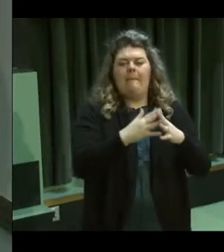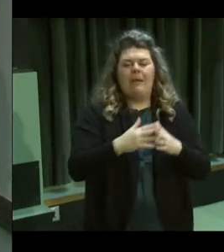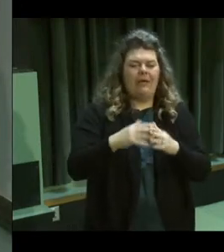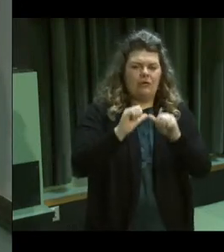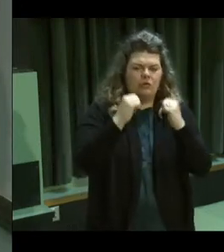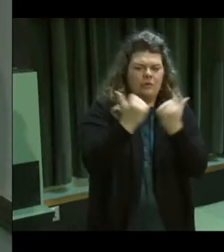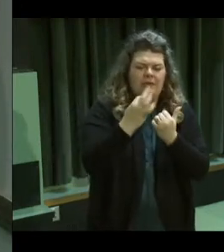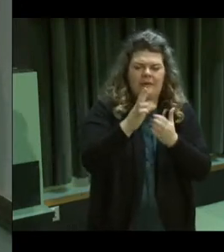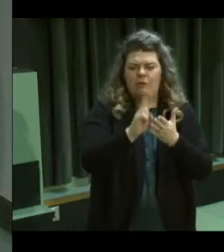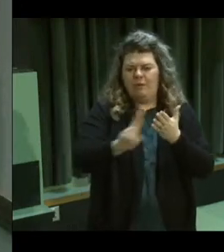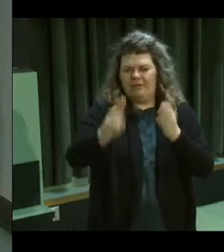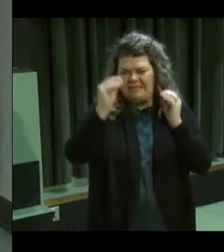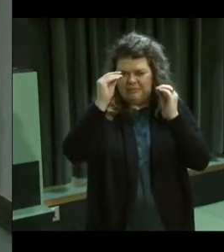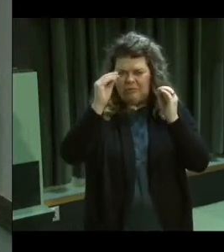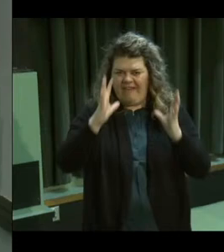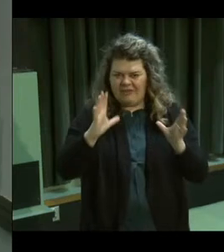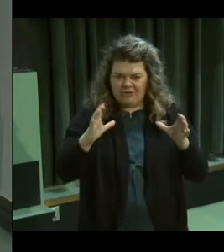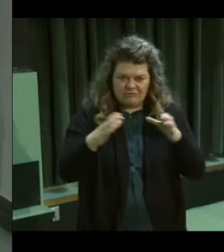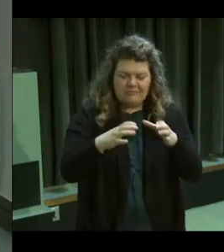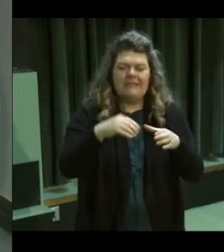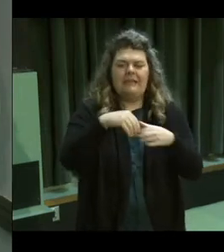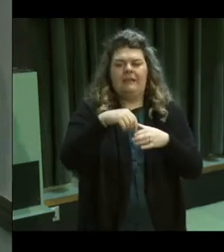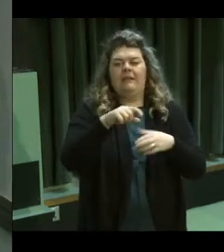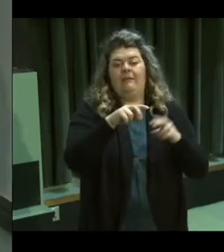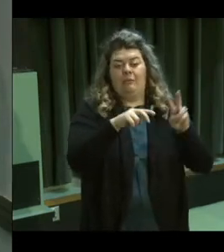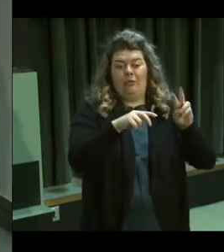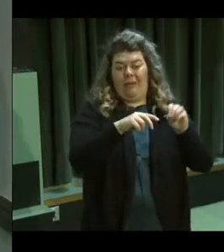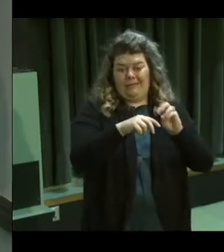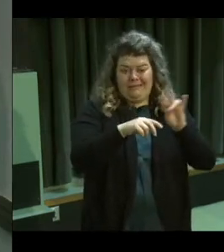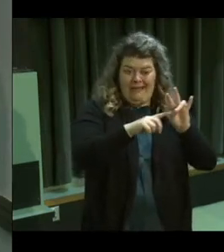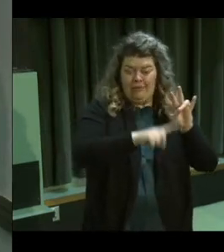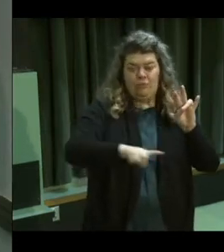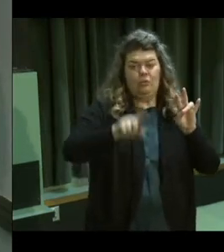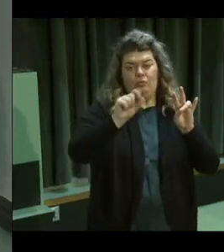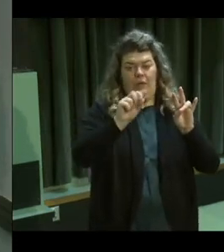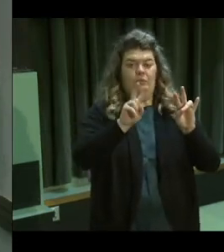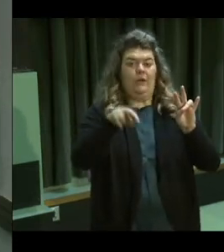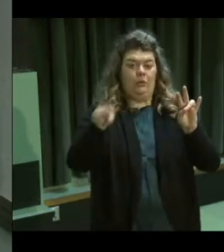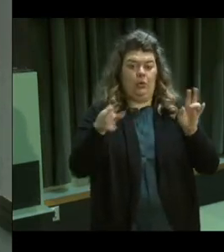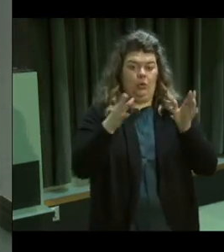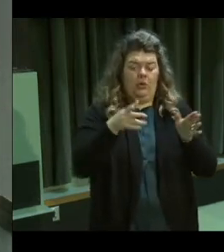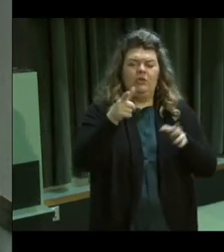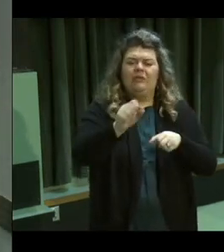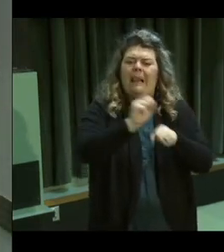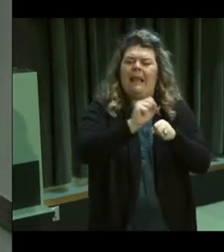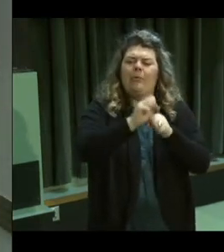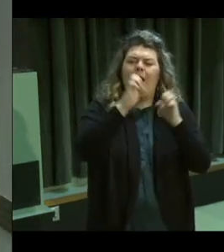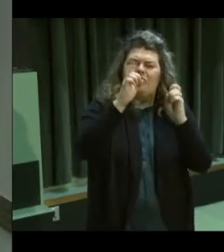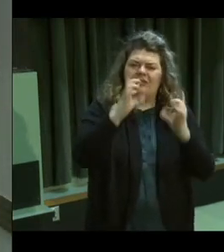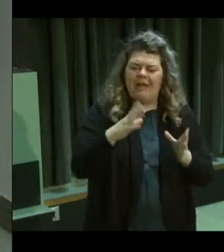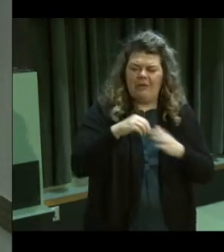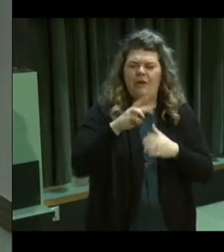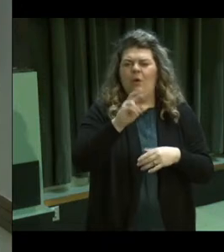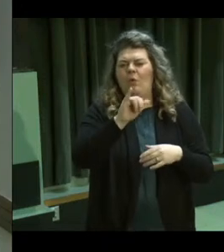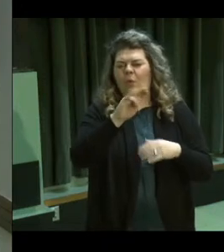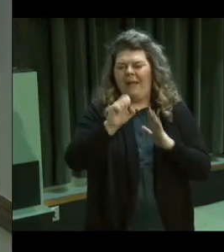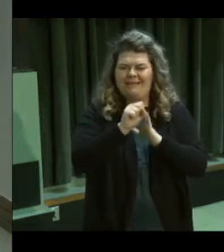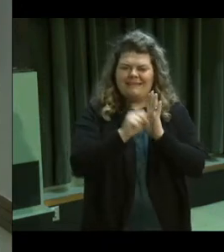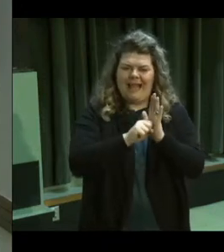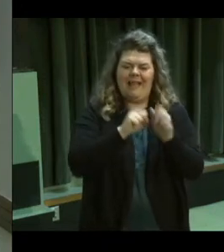Association of University Professors from 2007 to 2022,